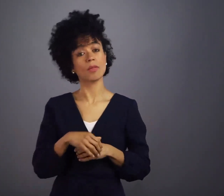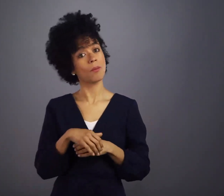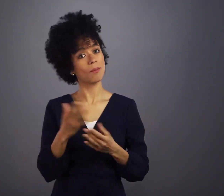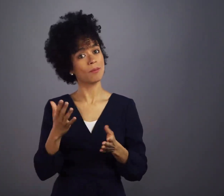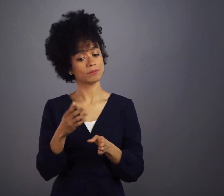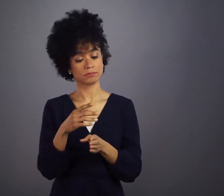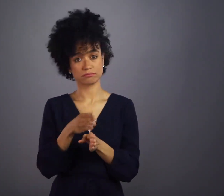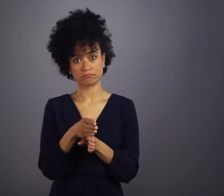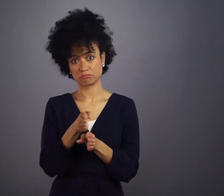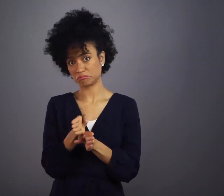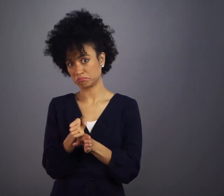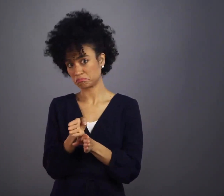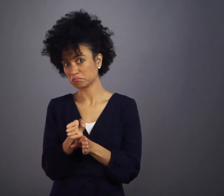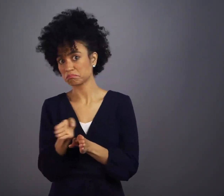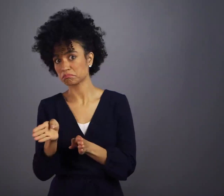as best we could;